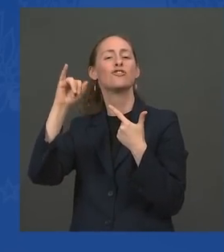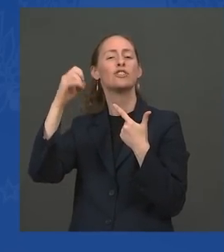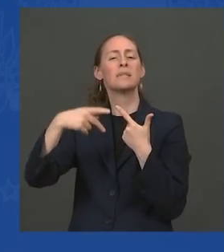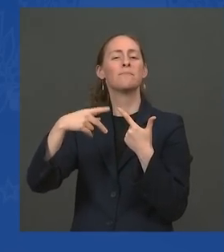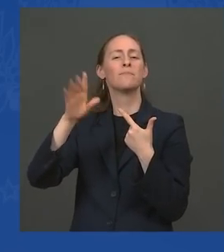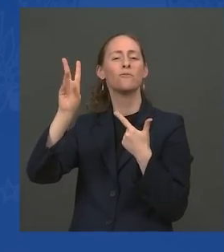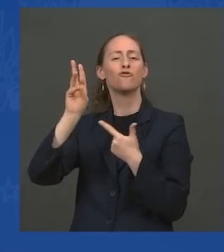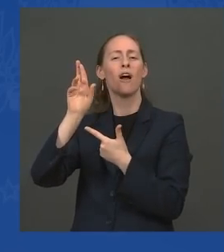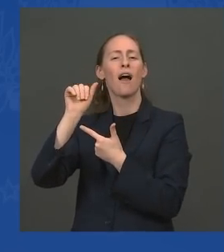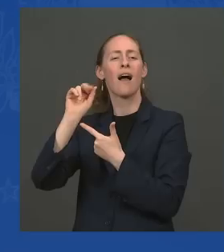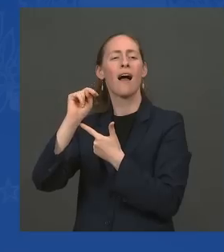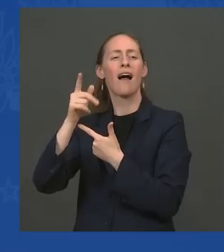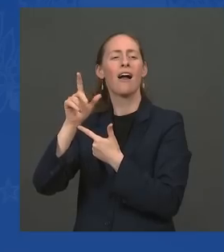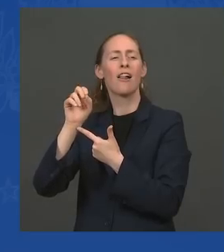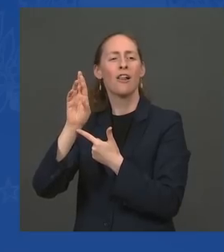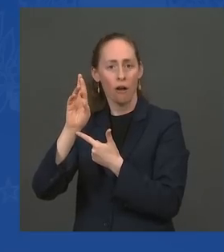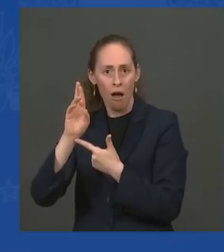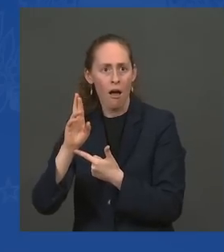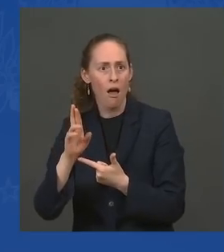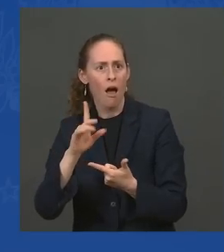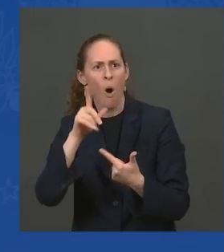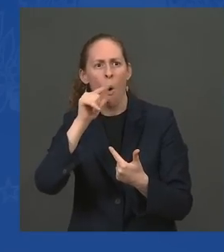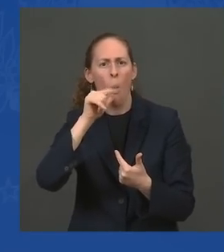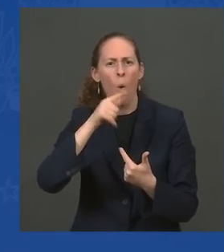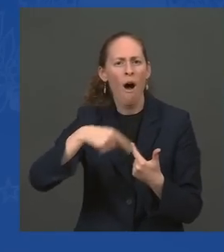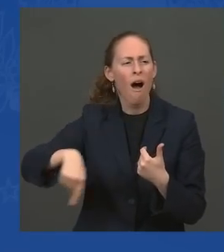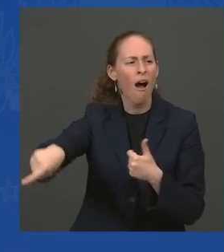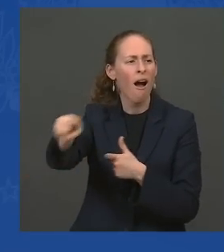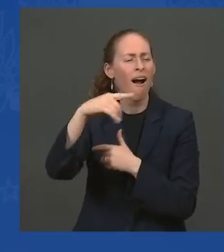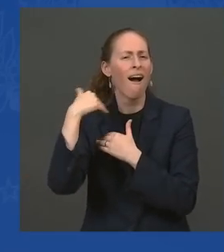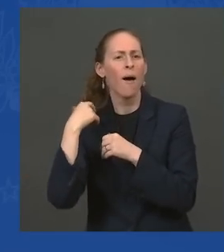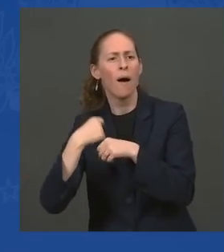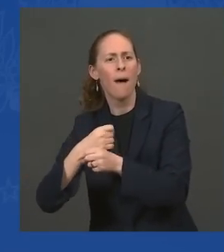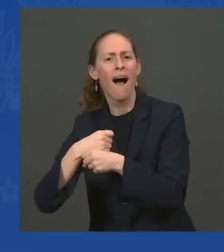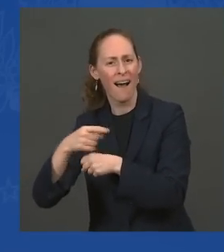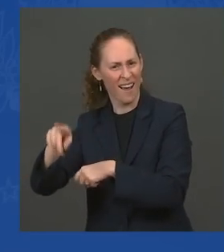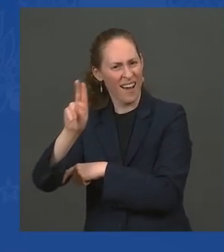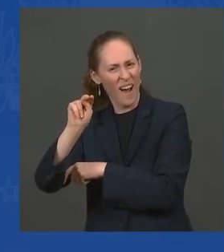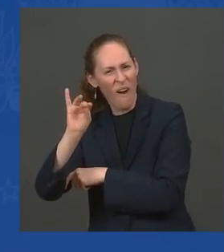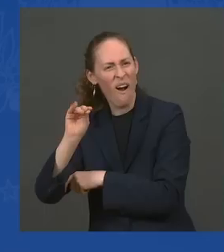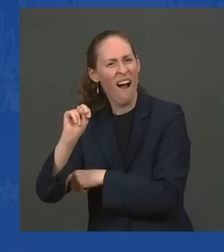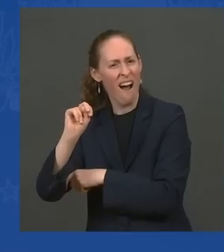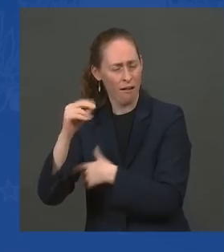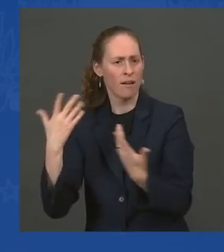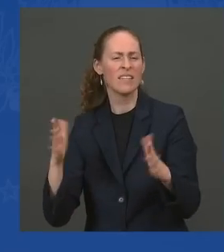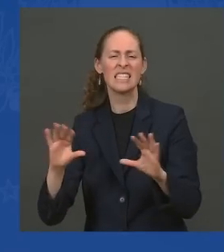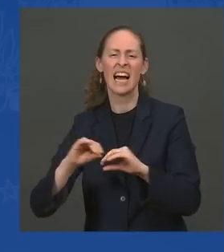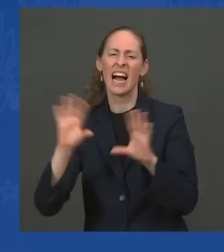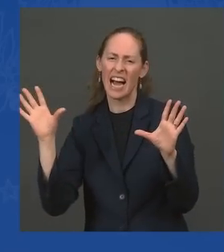Built by union workers. And proof -- and proof that America has what it takes